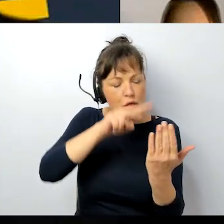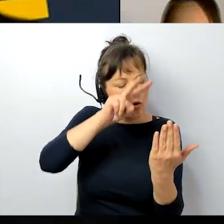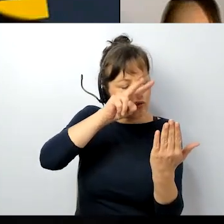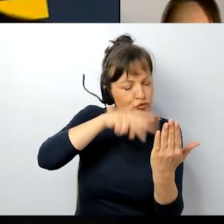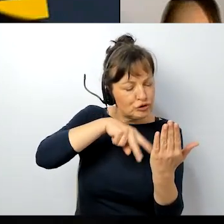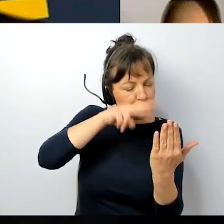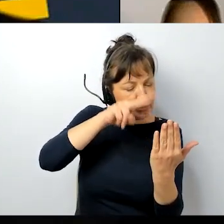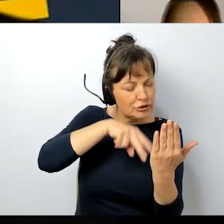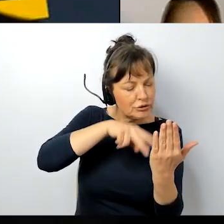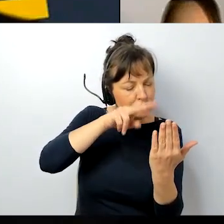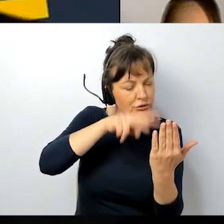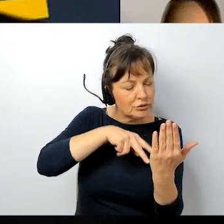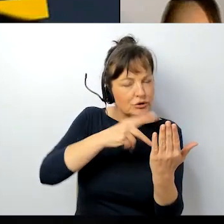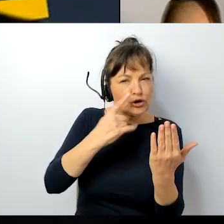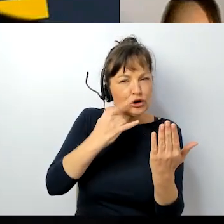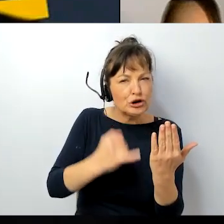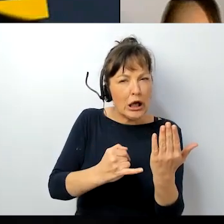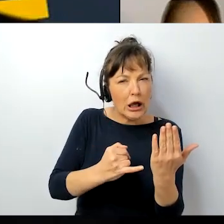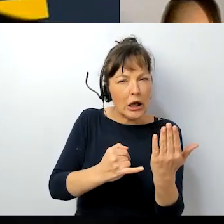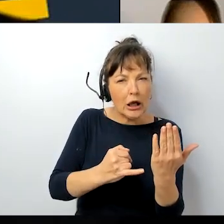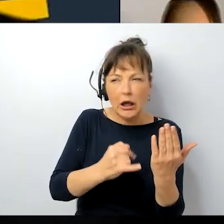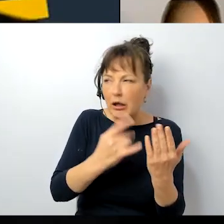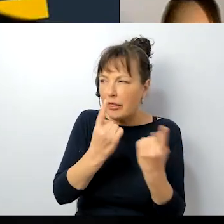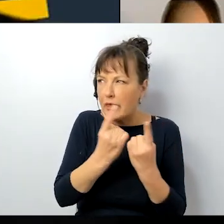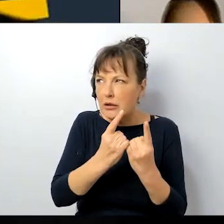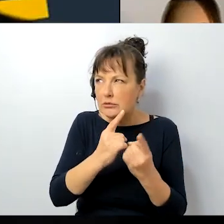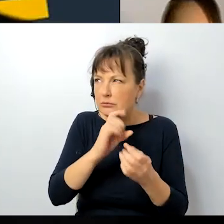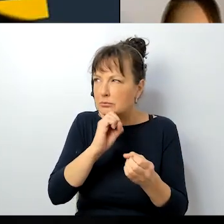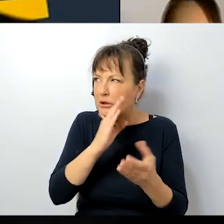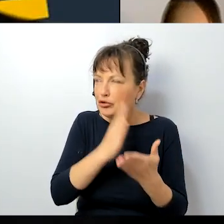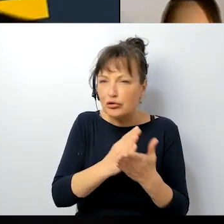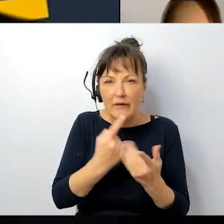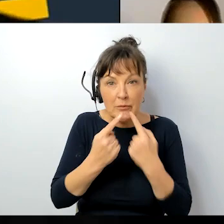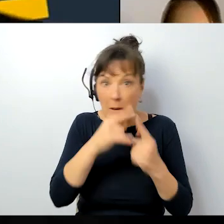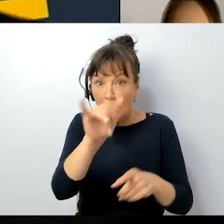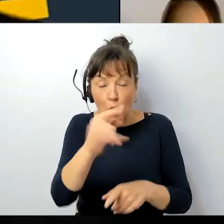as well actually and that you know reading over stuff beforehand, so she was saying about looking